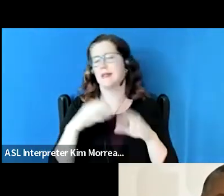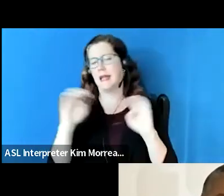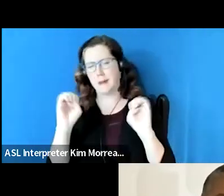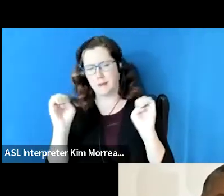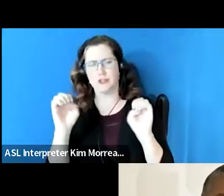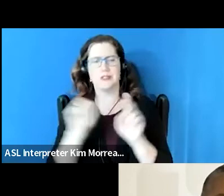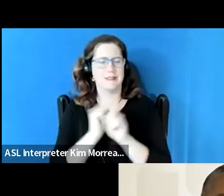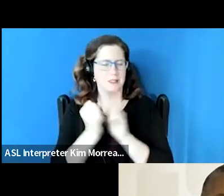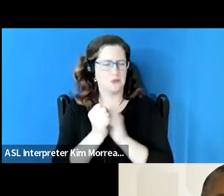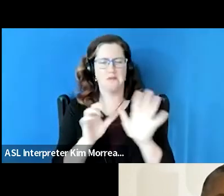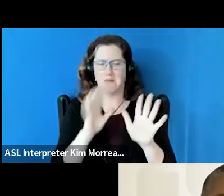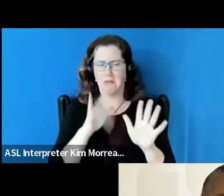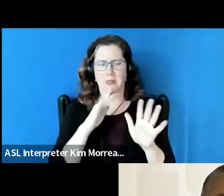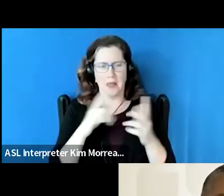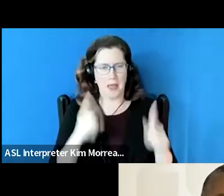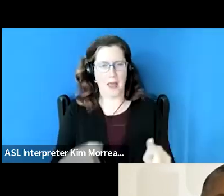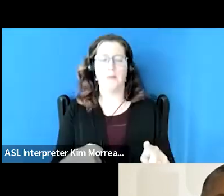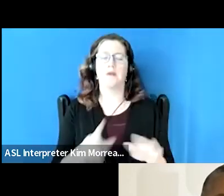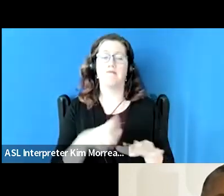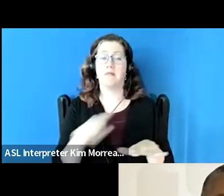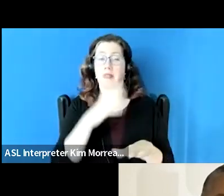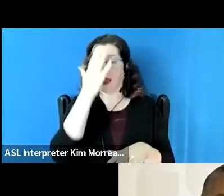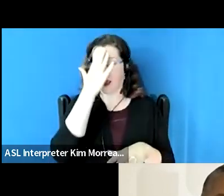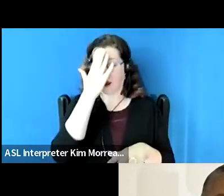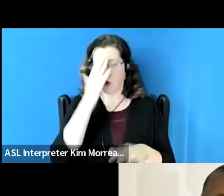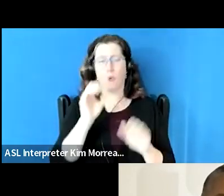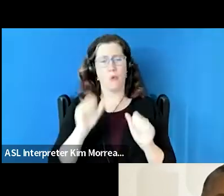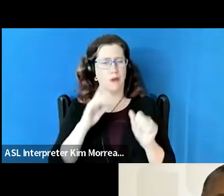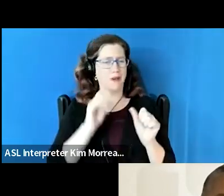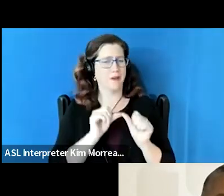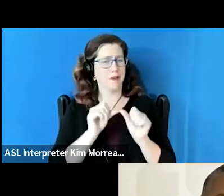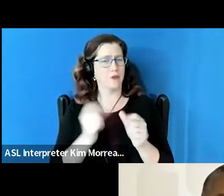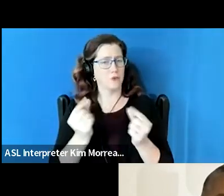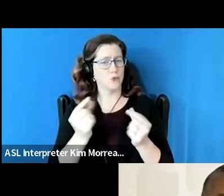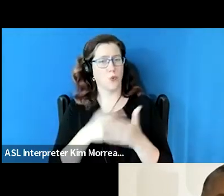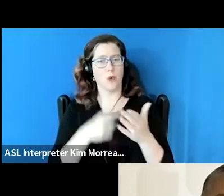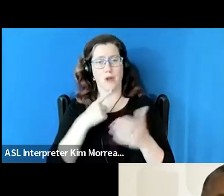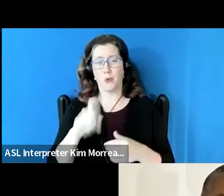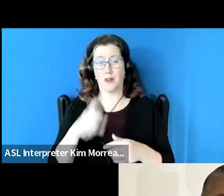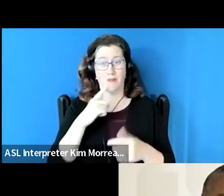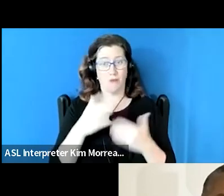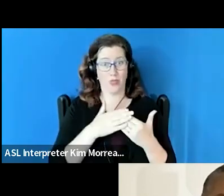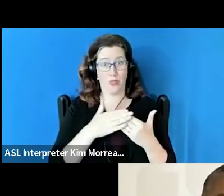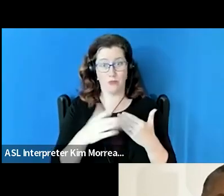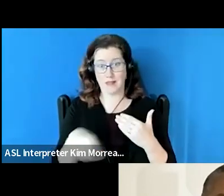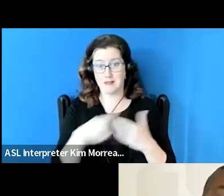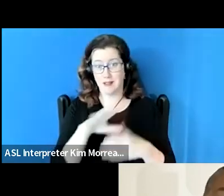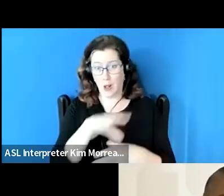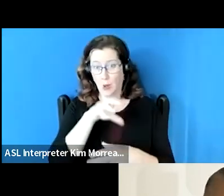that happen at that time. Those people know that they can continue to do what they need to do, but for the rest, including their clients,